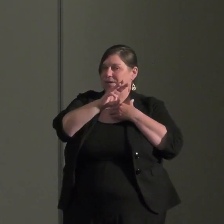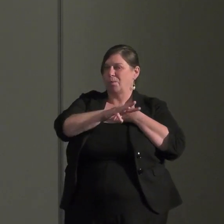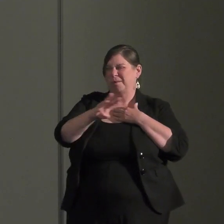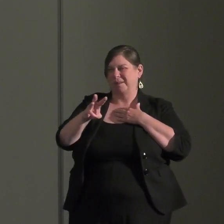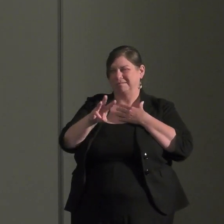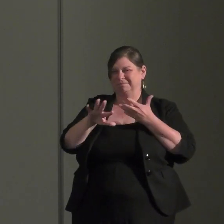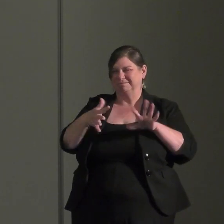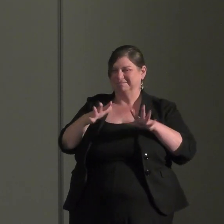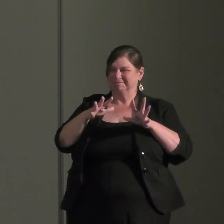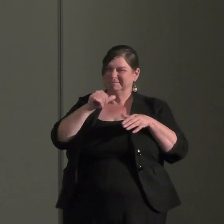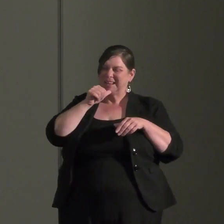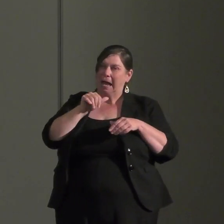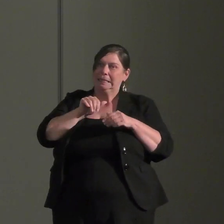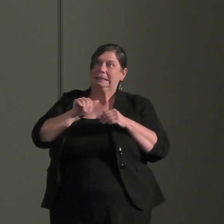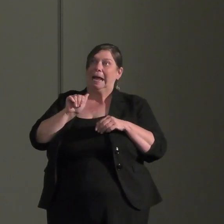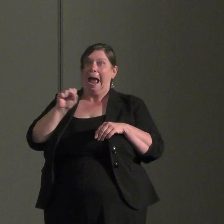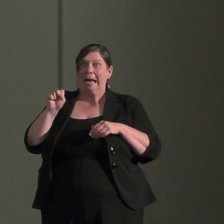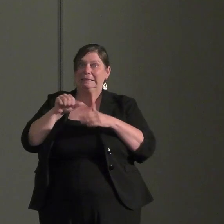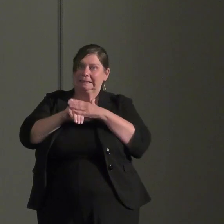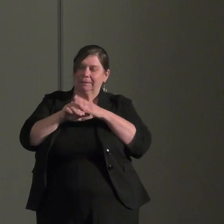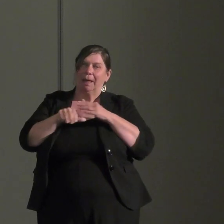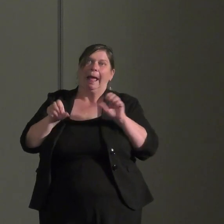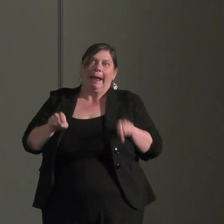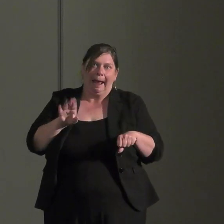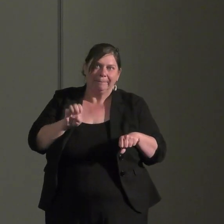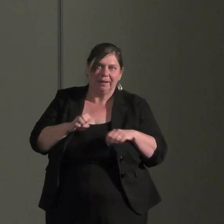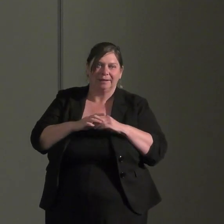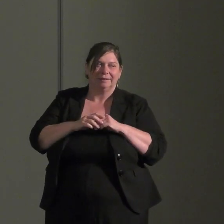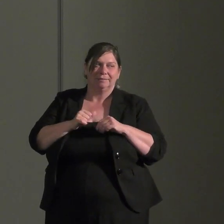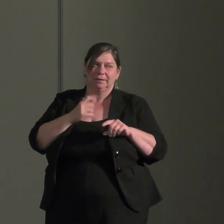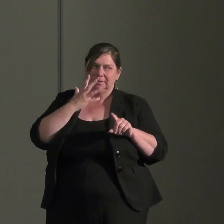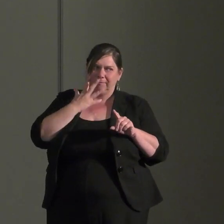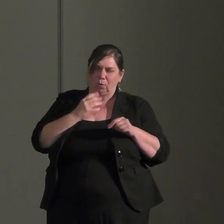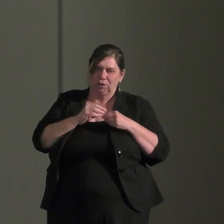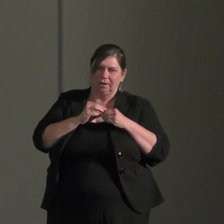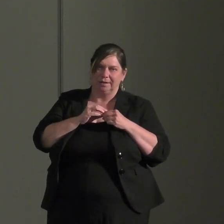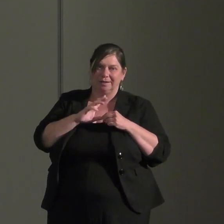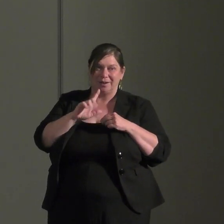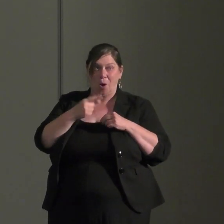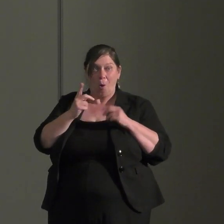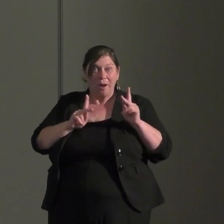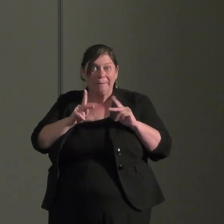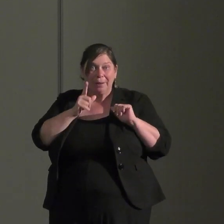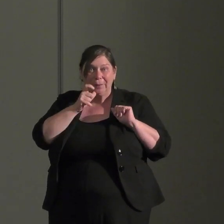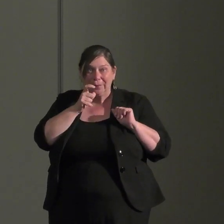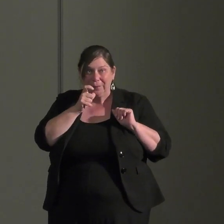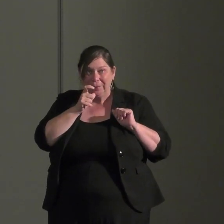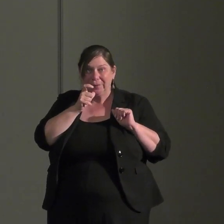isn't as accessible as it could be. That is unfortunate the only people coming for